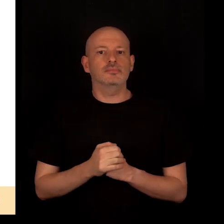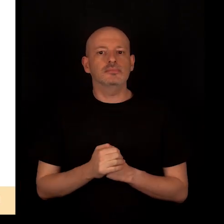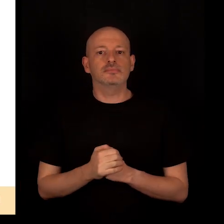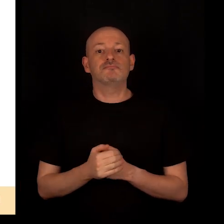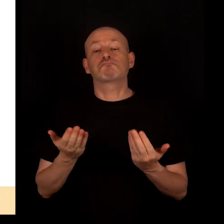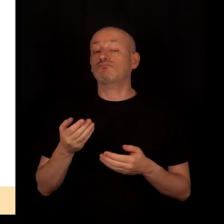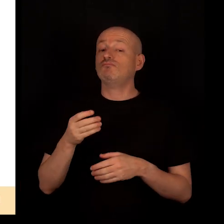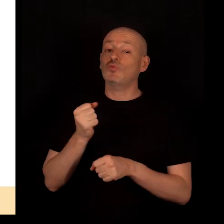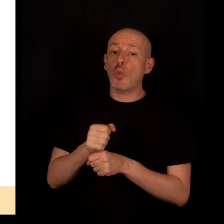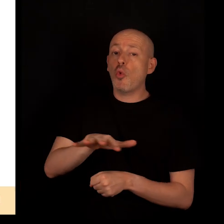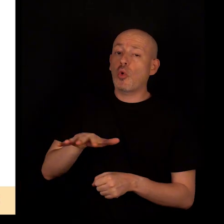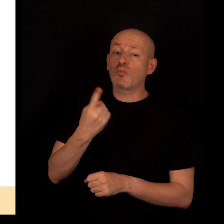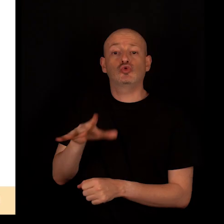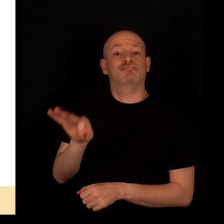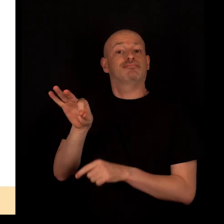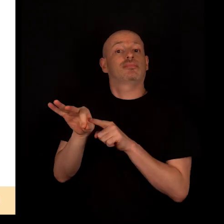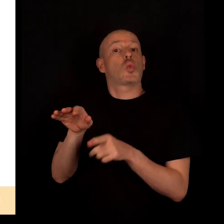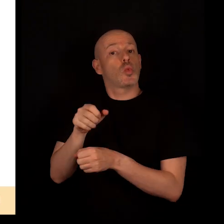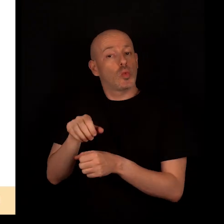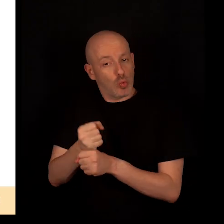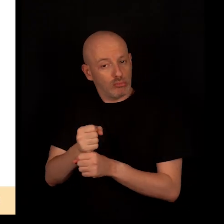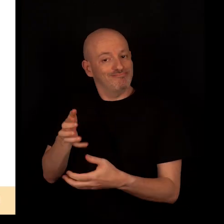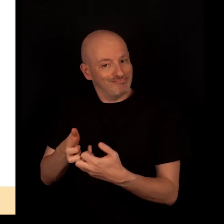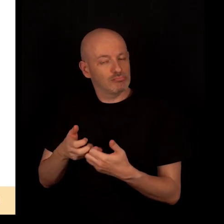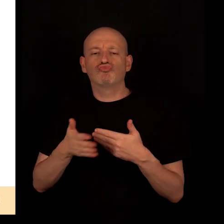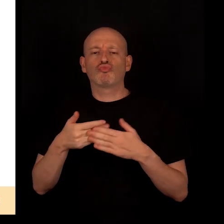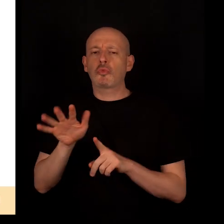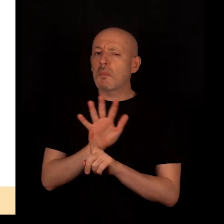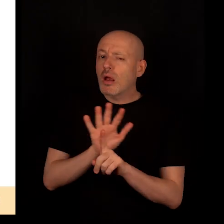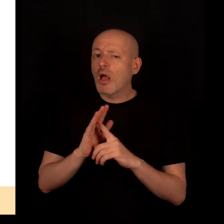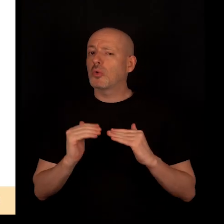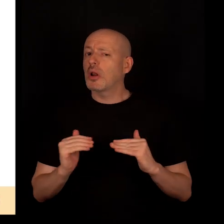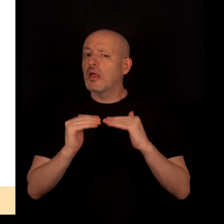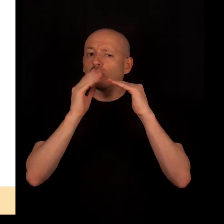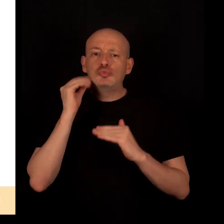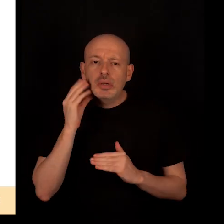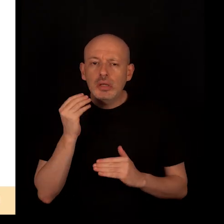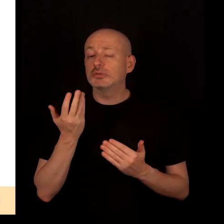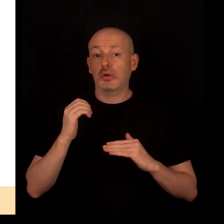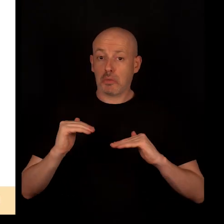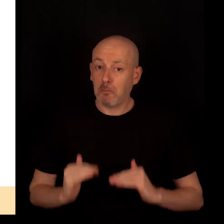They should be active in one of the eligible sectors, and this is regardless of background, level of experience,